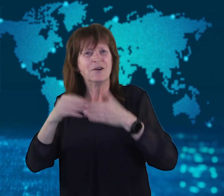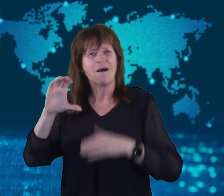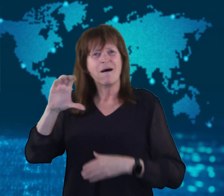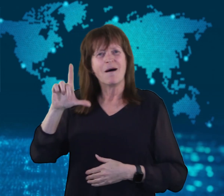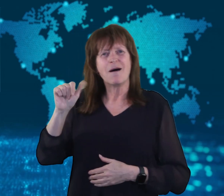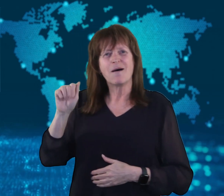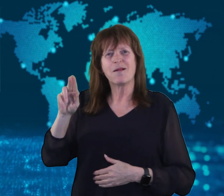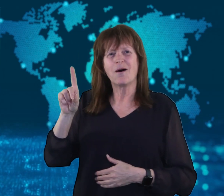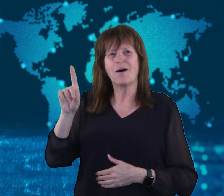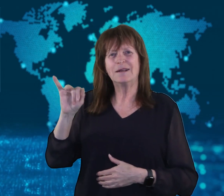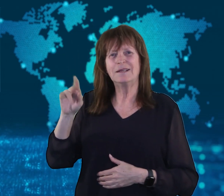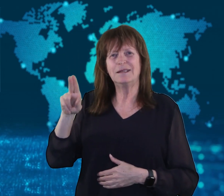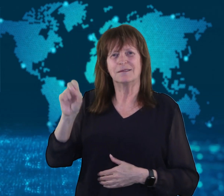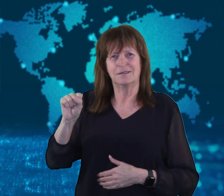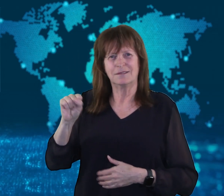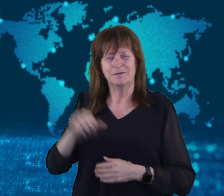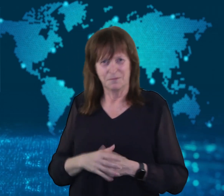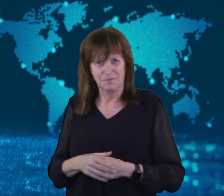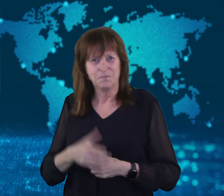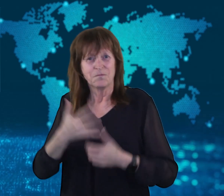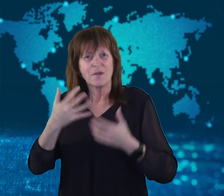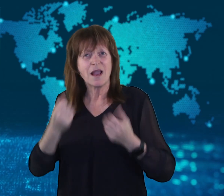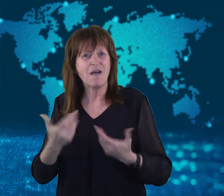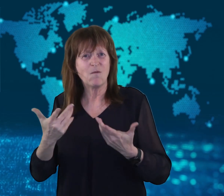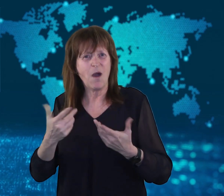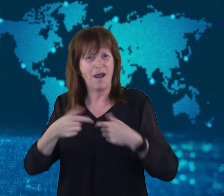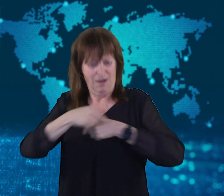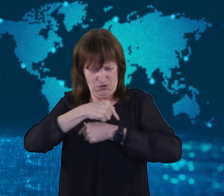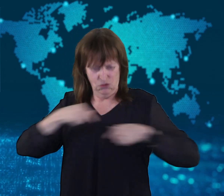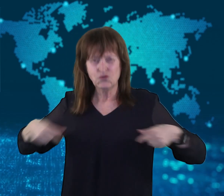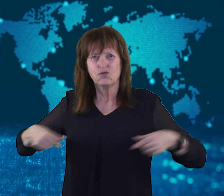the Roman emperor Claudius.